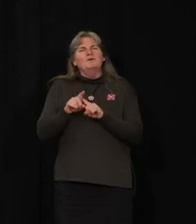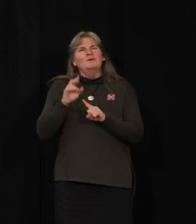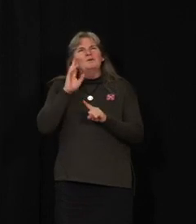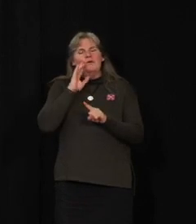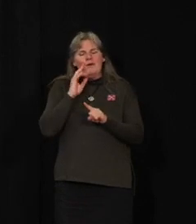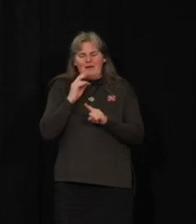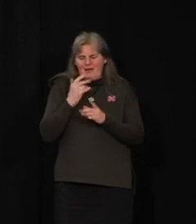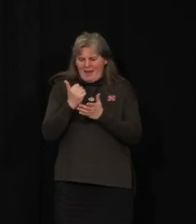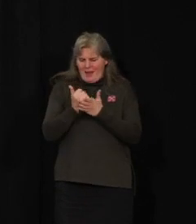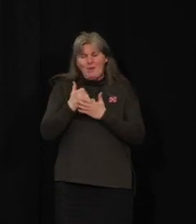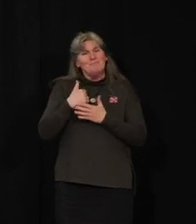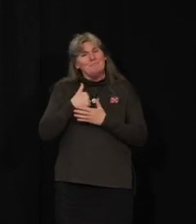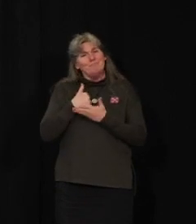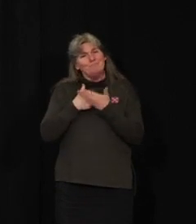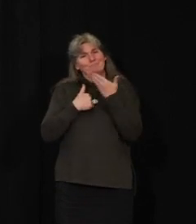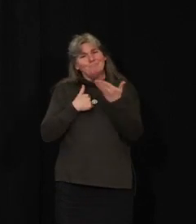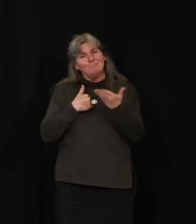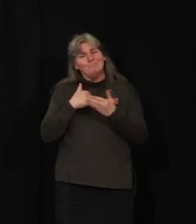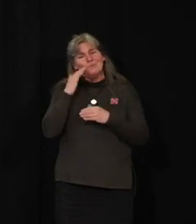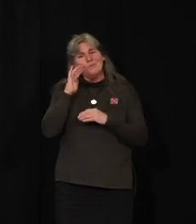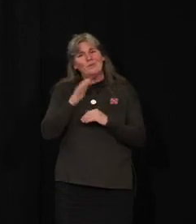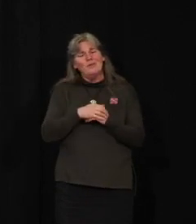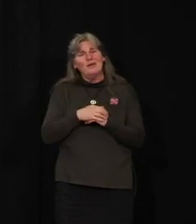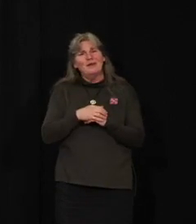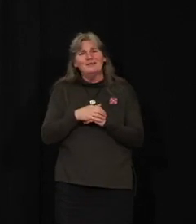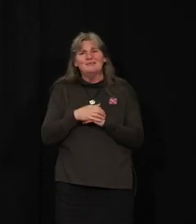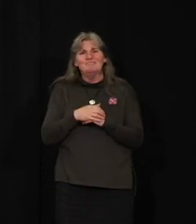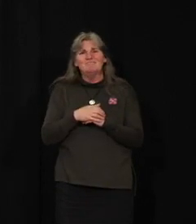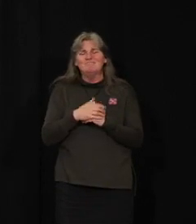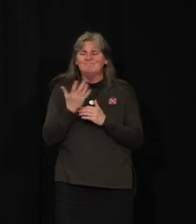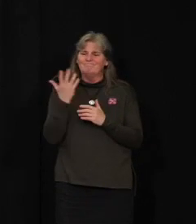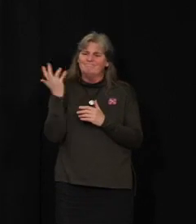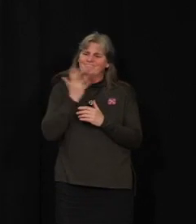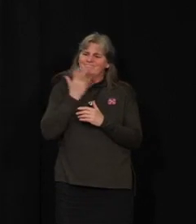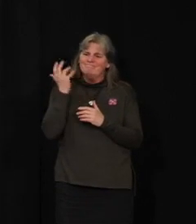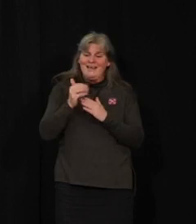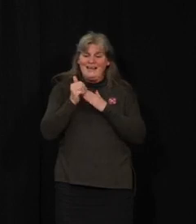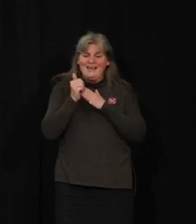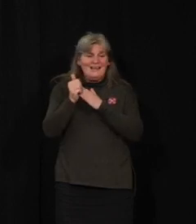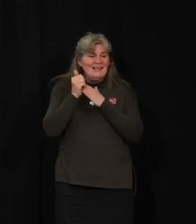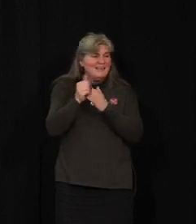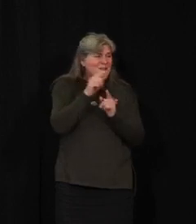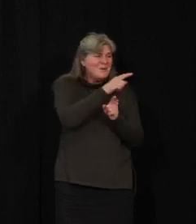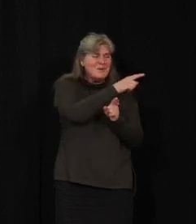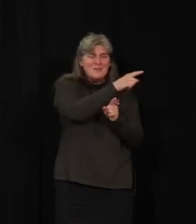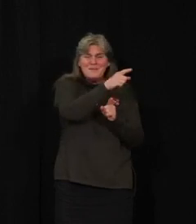all the amazing leadership thatI am seeing here in the Yukon rigt now. Whether it is through Brendan